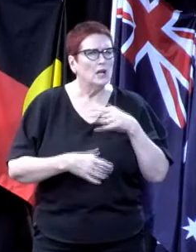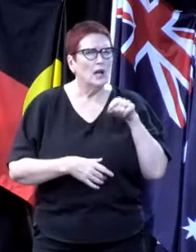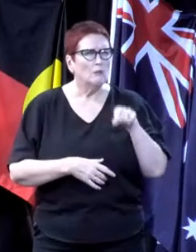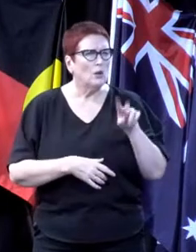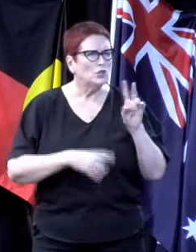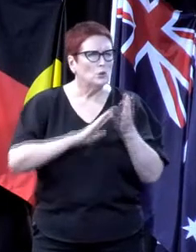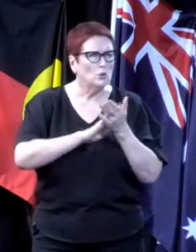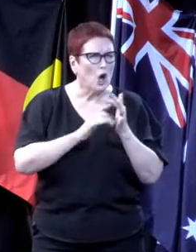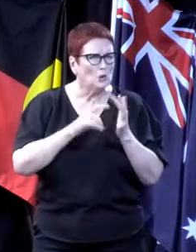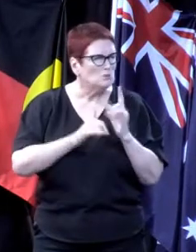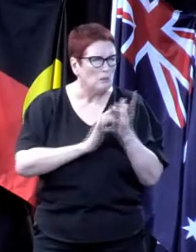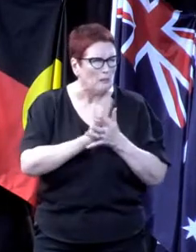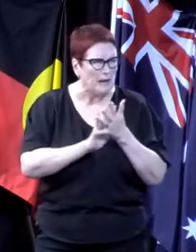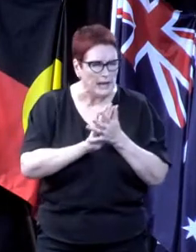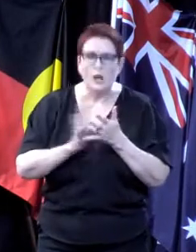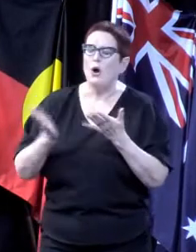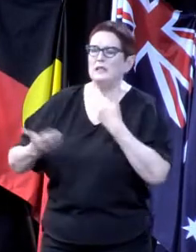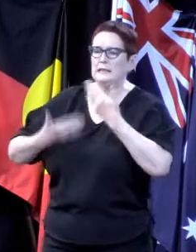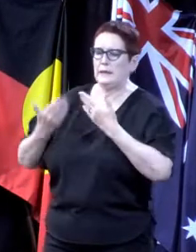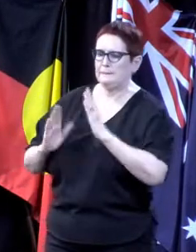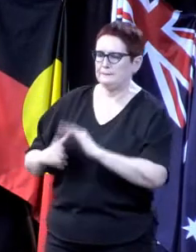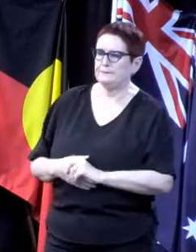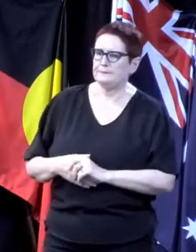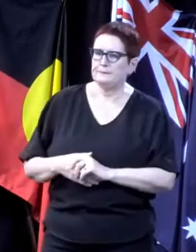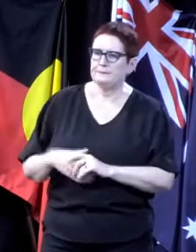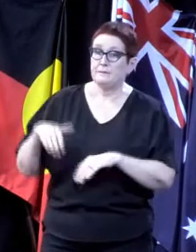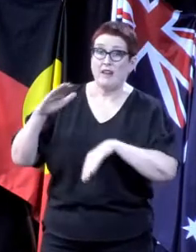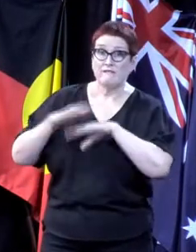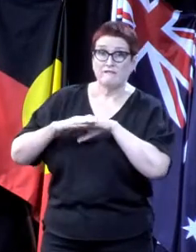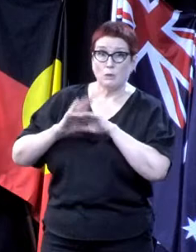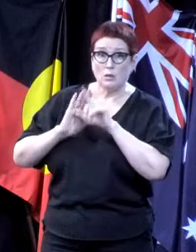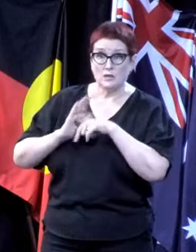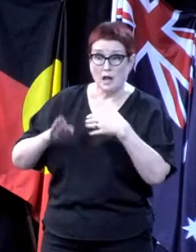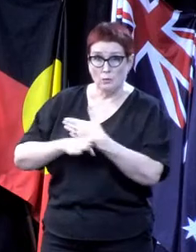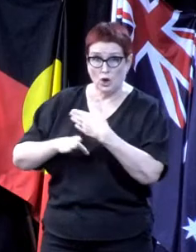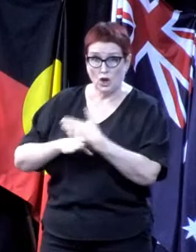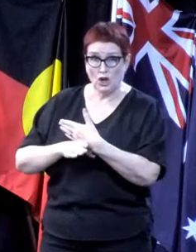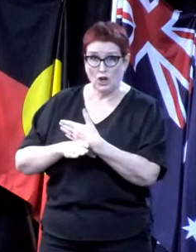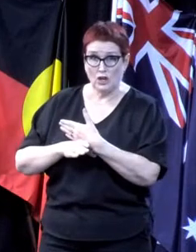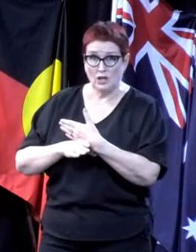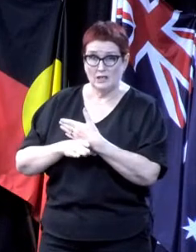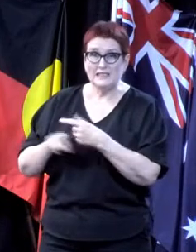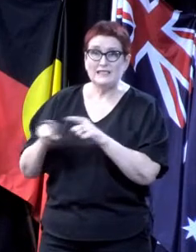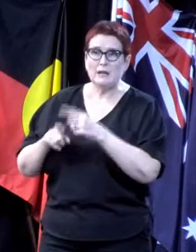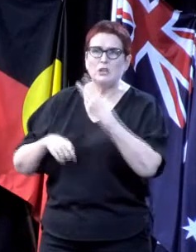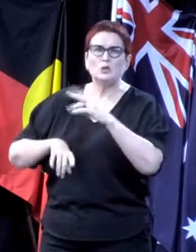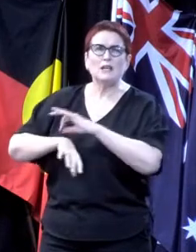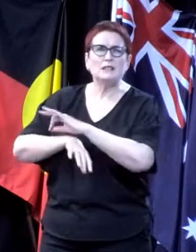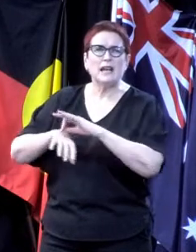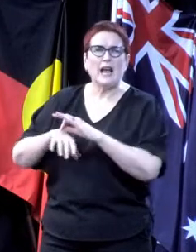What does that mean? That means the full allocation is 20 hours or five days a week.